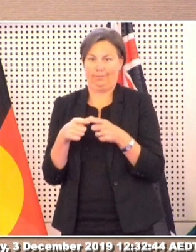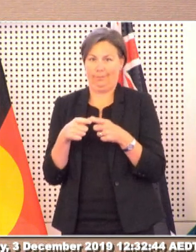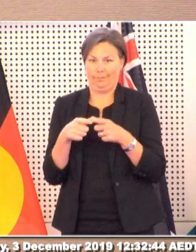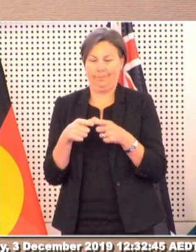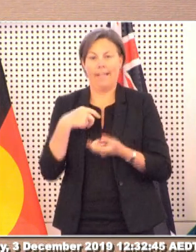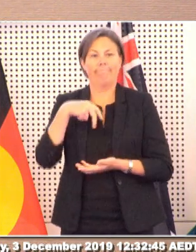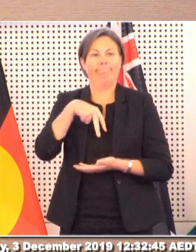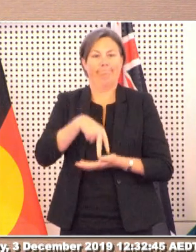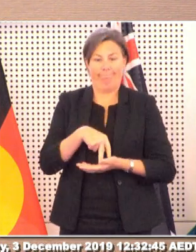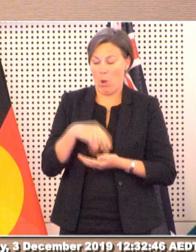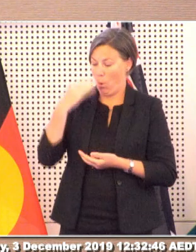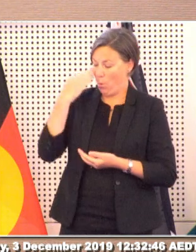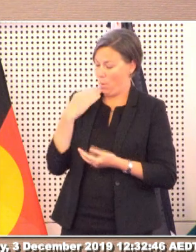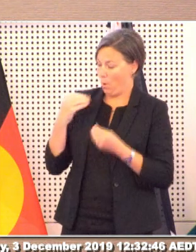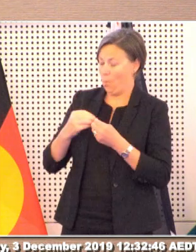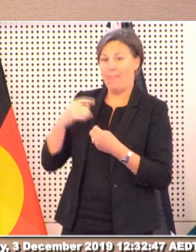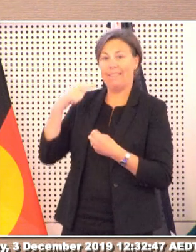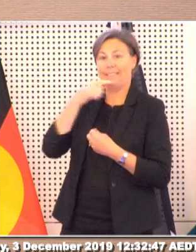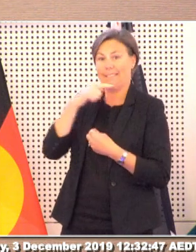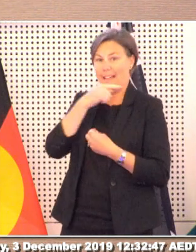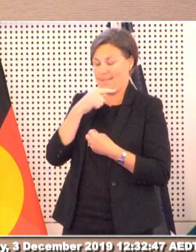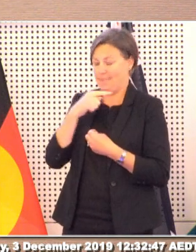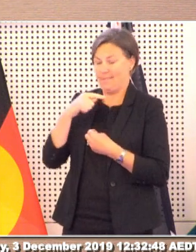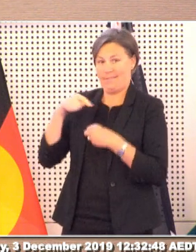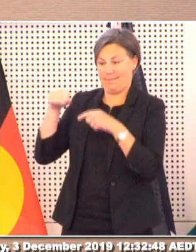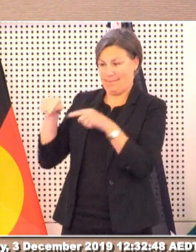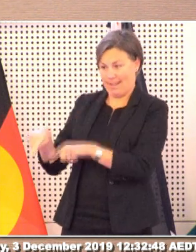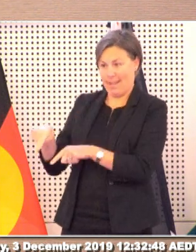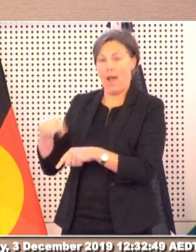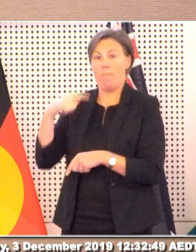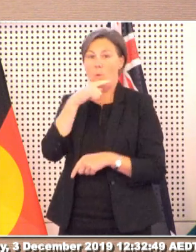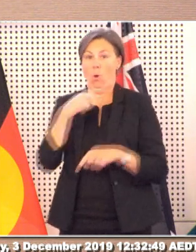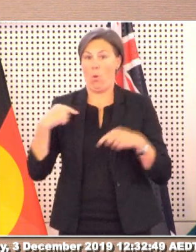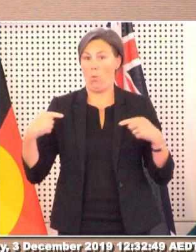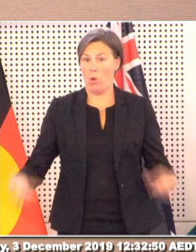And he was in his wheelchair and we’re both standing there waiting for our doughnuts.